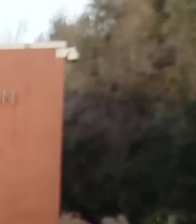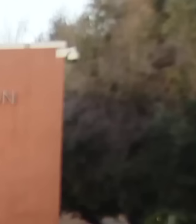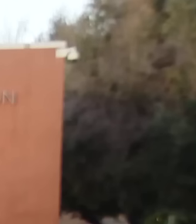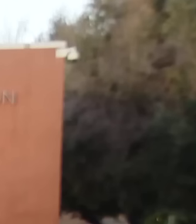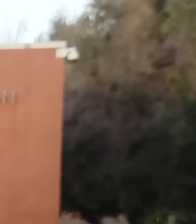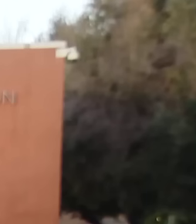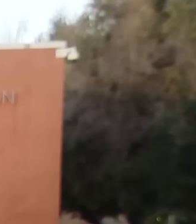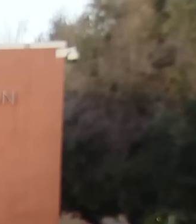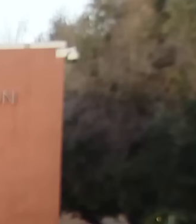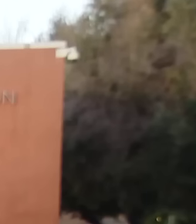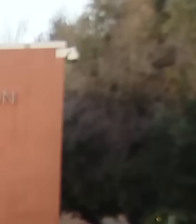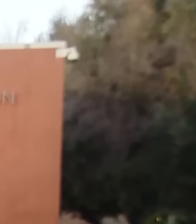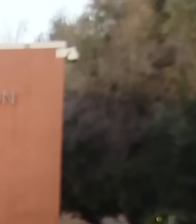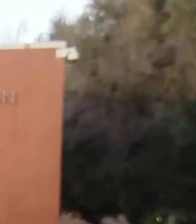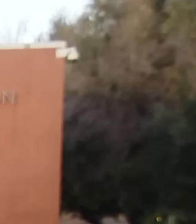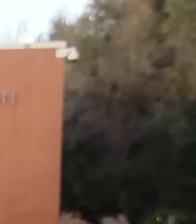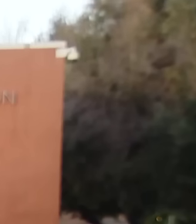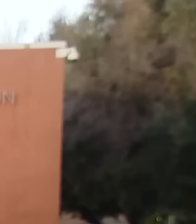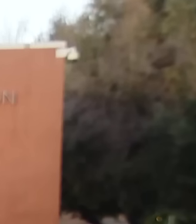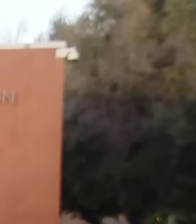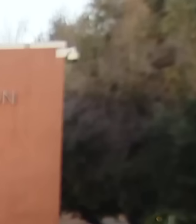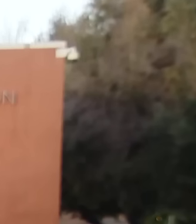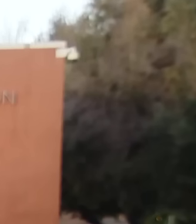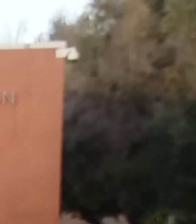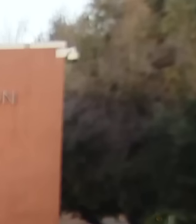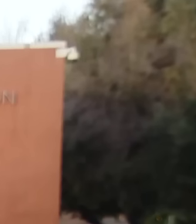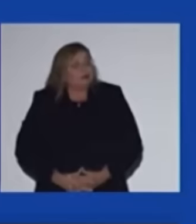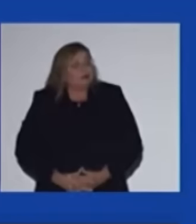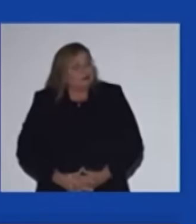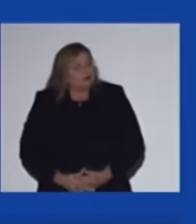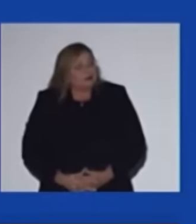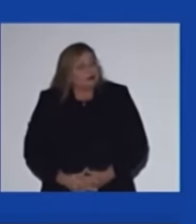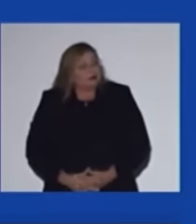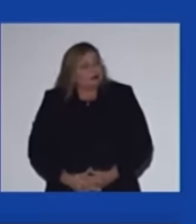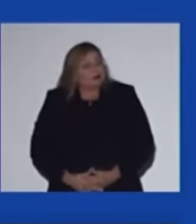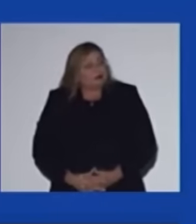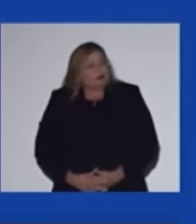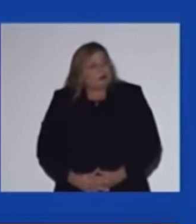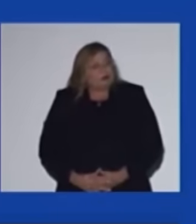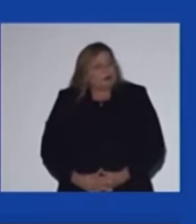He says he wants to pull from the state's reserve funds. All of this uncertainty